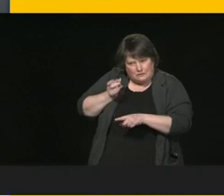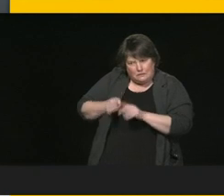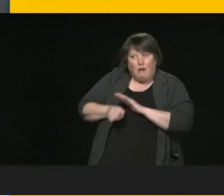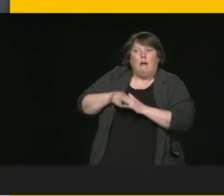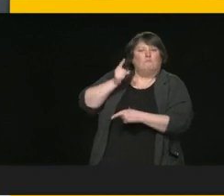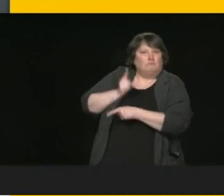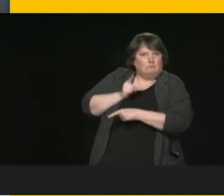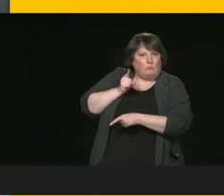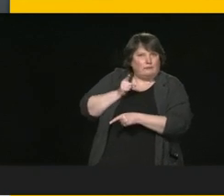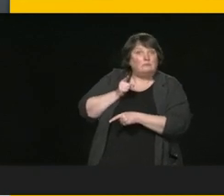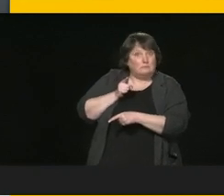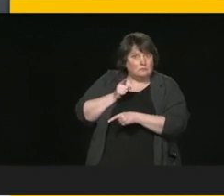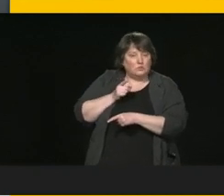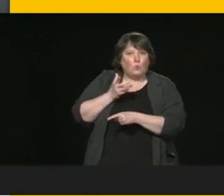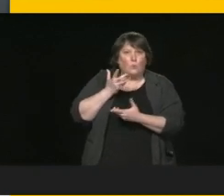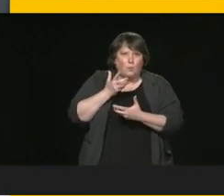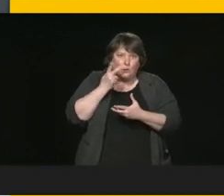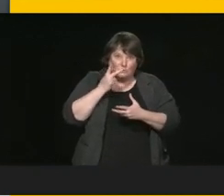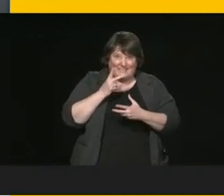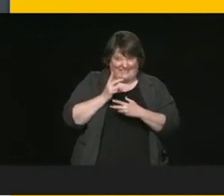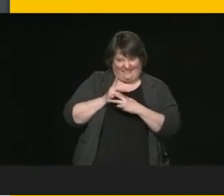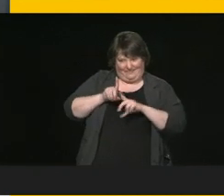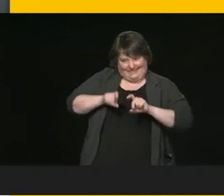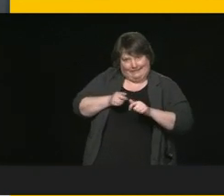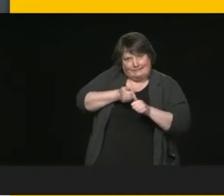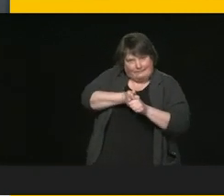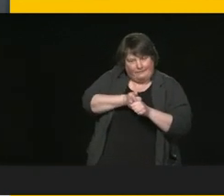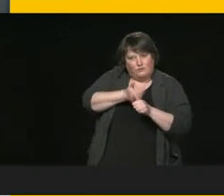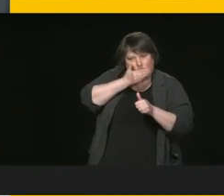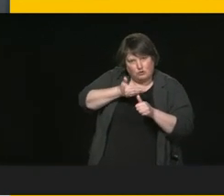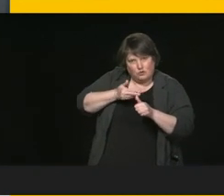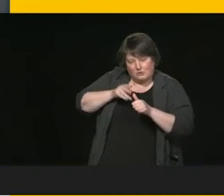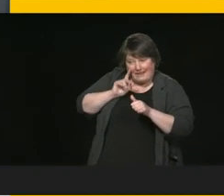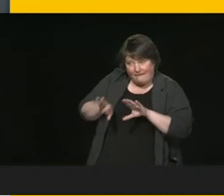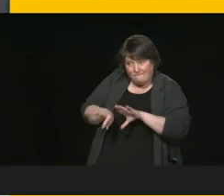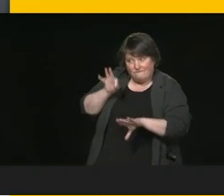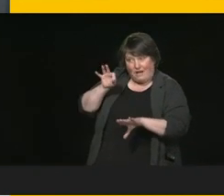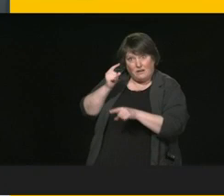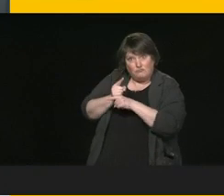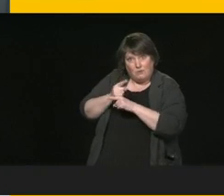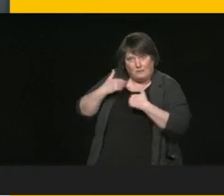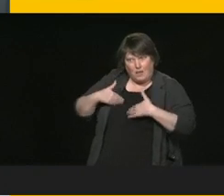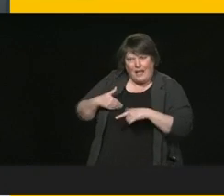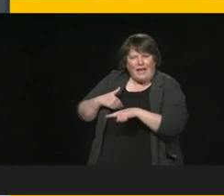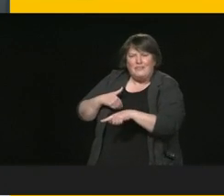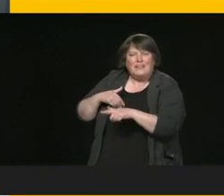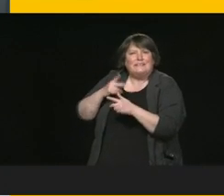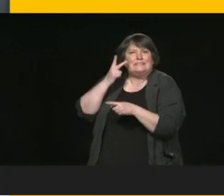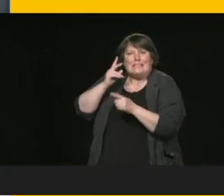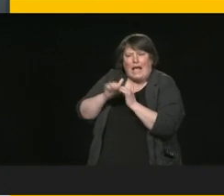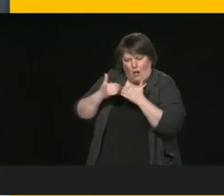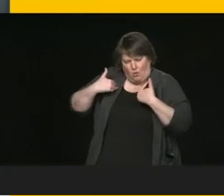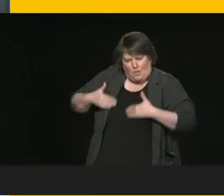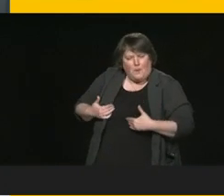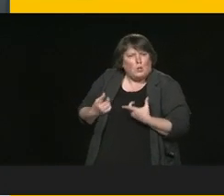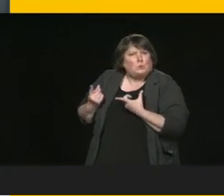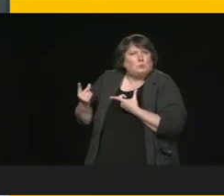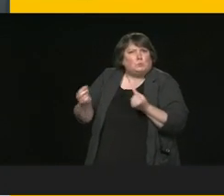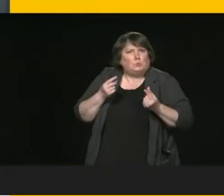ASSURANCE, MAKING SURE THAT THEY CAN ACTUALLY DETECT ANTIBODIES